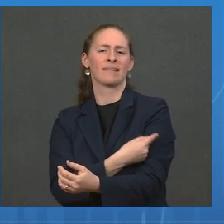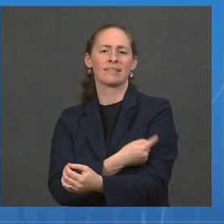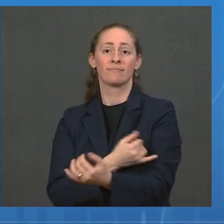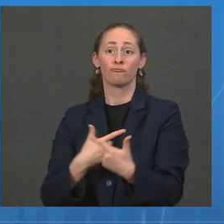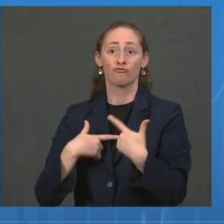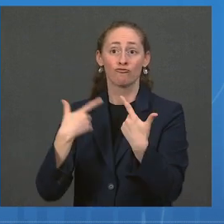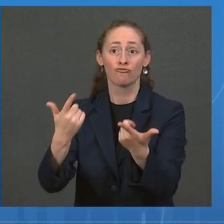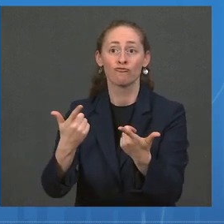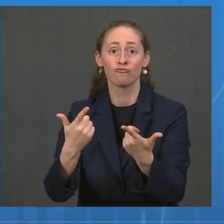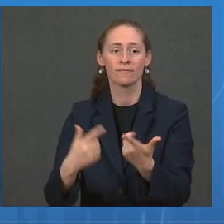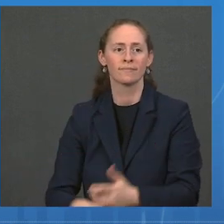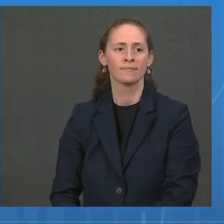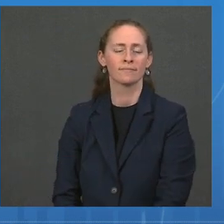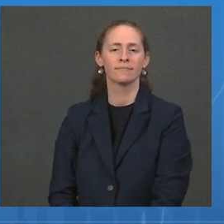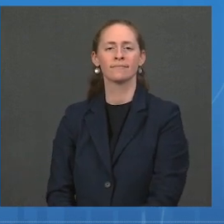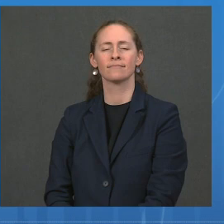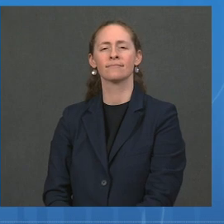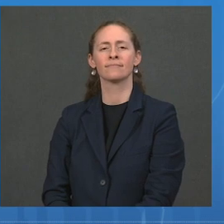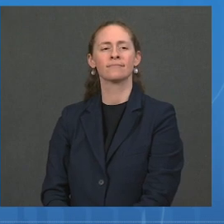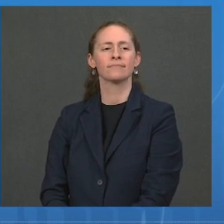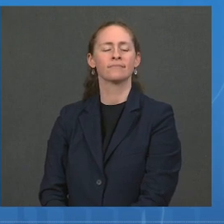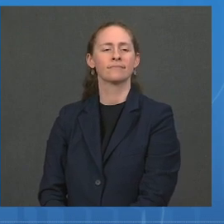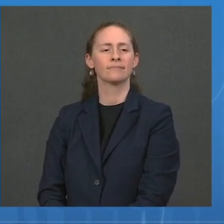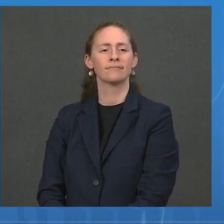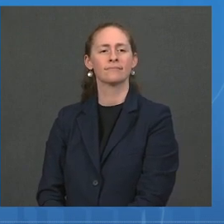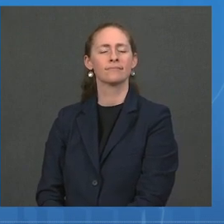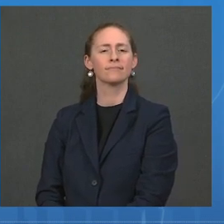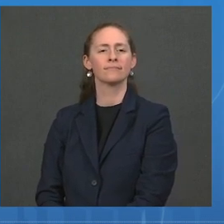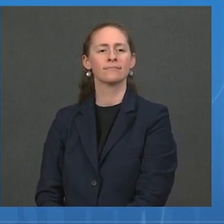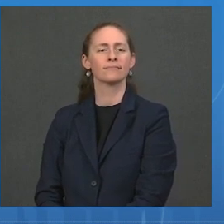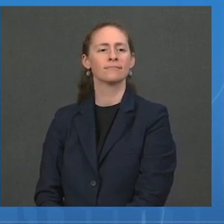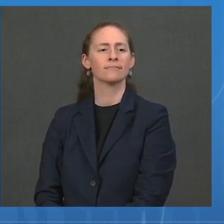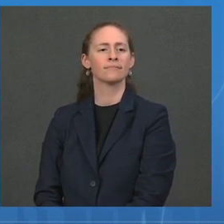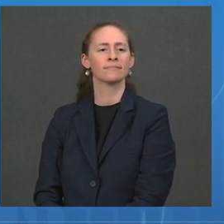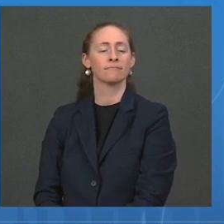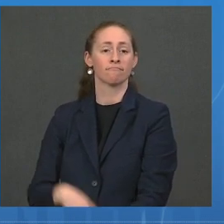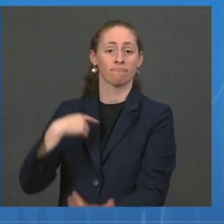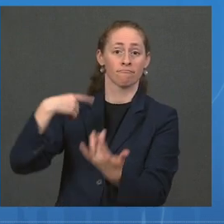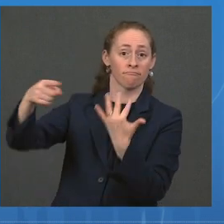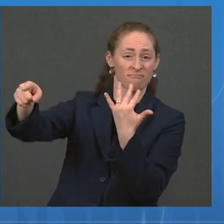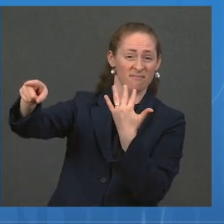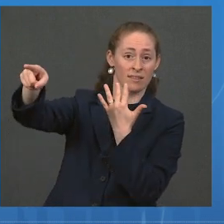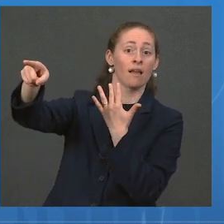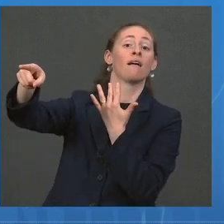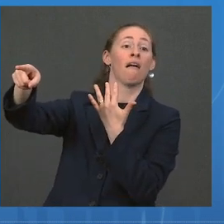Dr. Walensky: Yeah, maybe just picking up on that. You know, after we have authorization from FDA and recommendations from CDC,